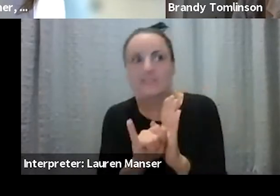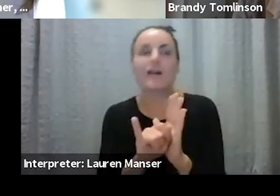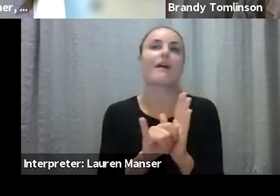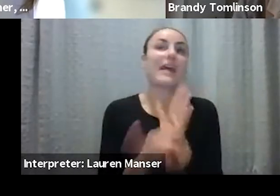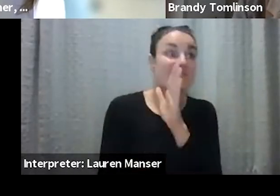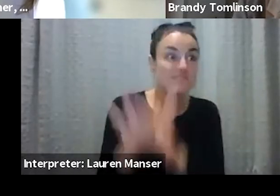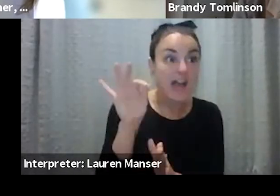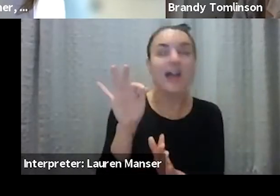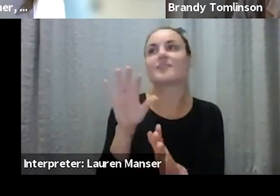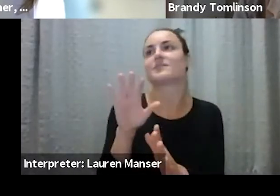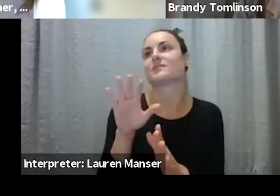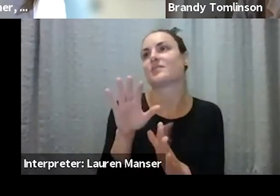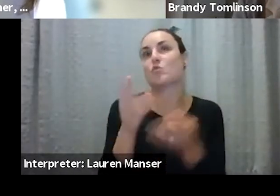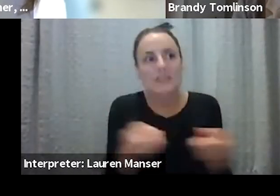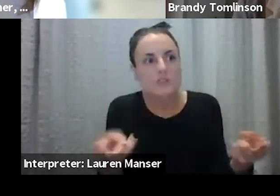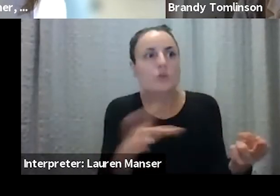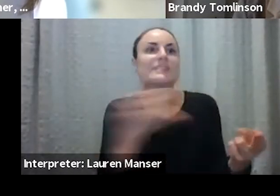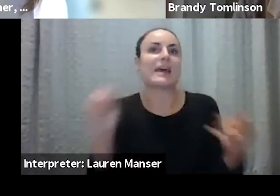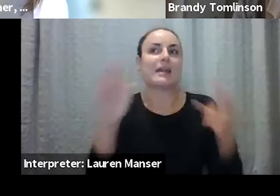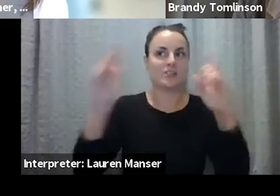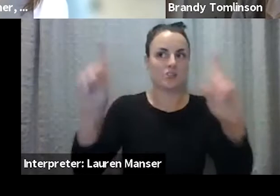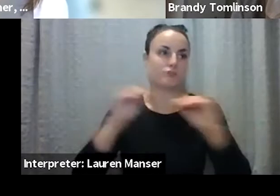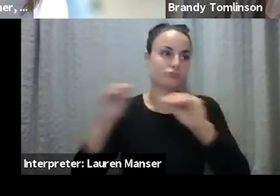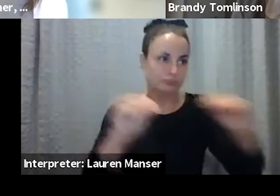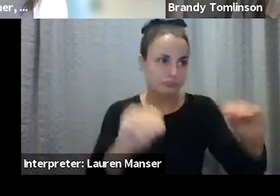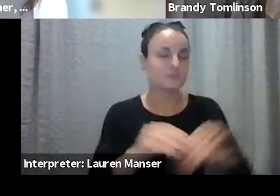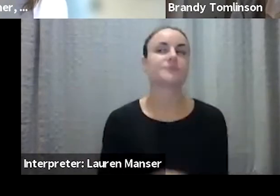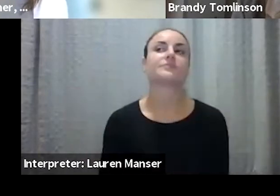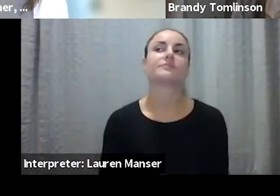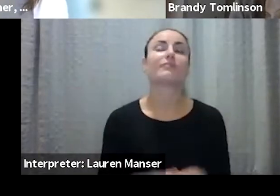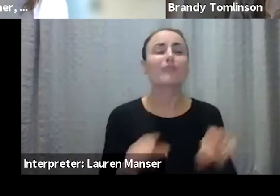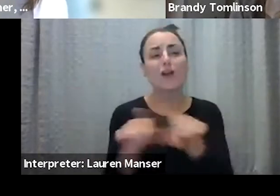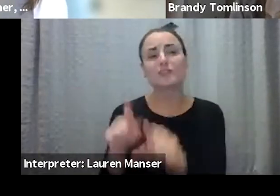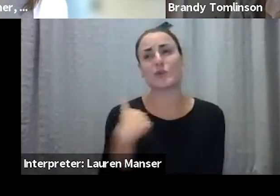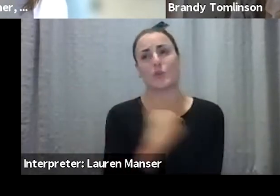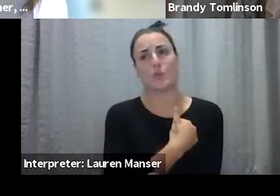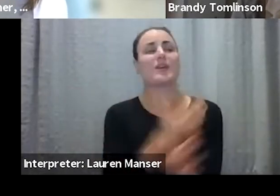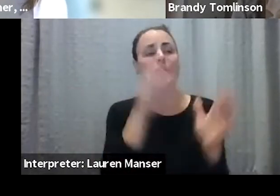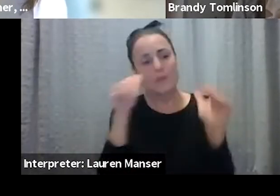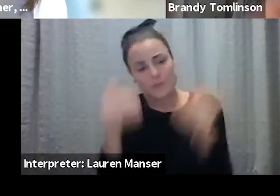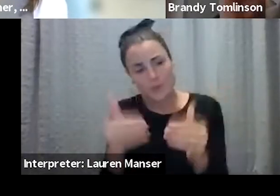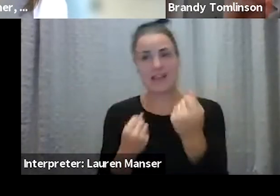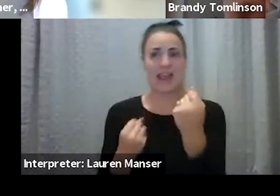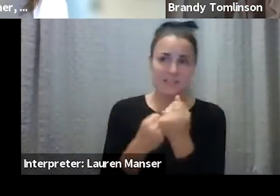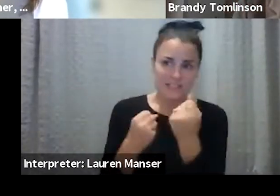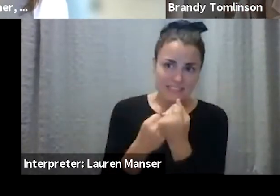And we were focused on, you know, parents being advocates when school districts do not actually Child Find